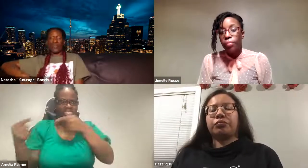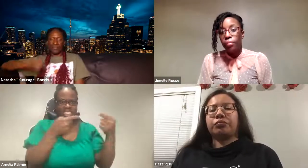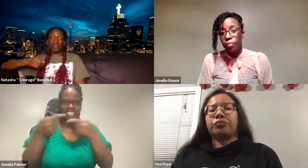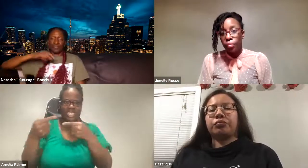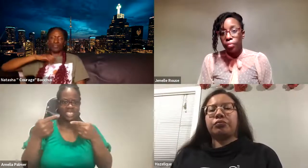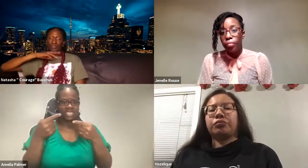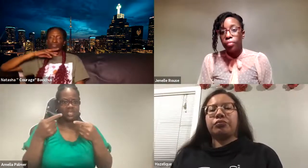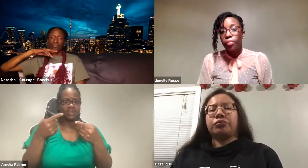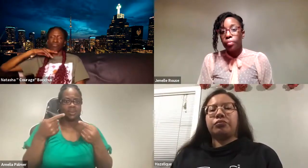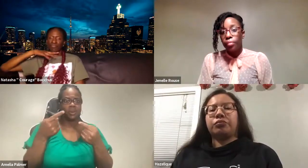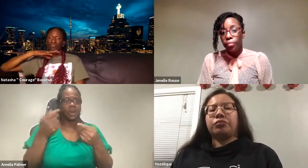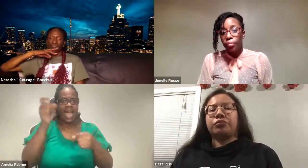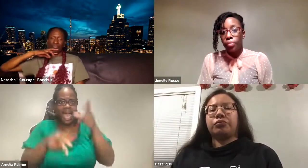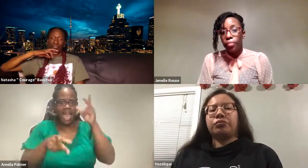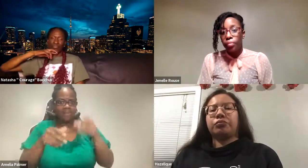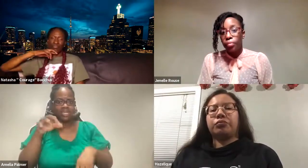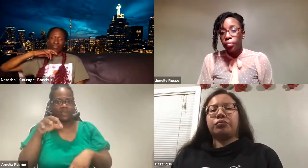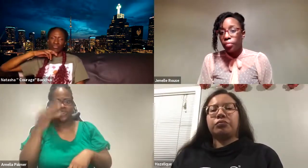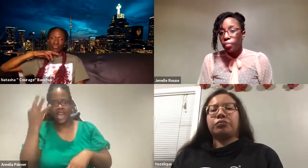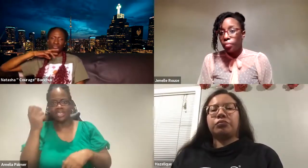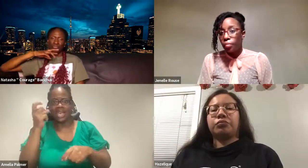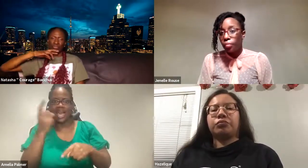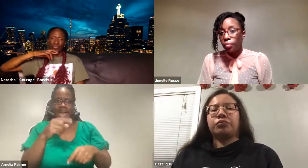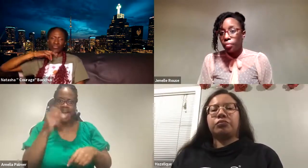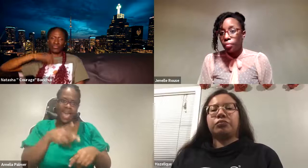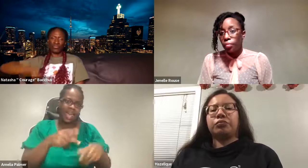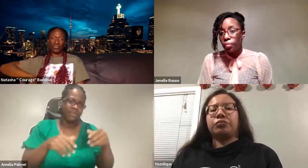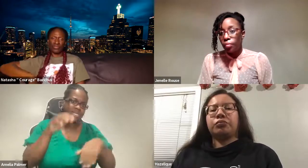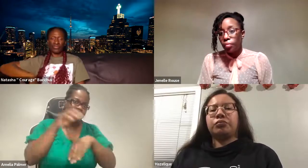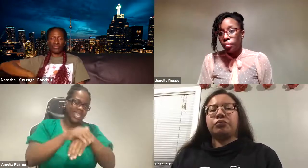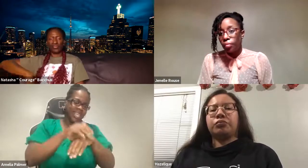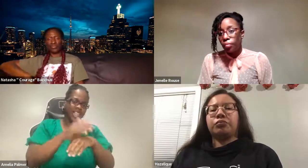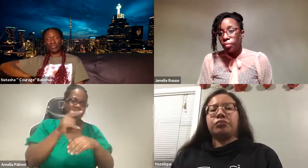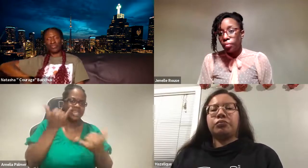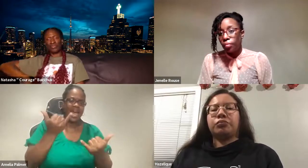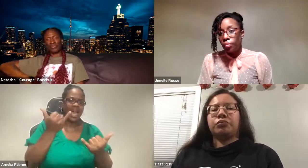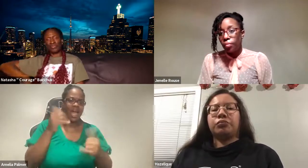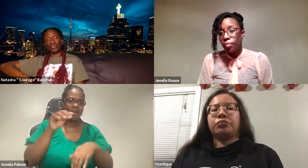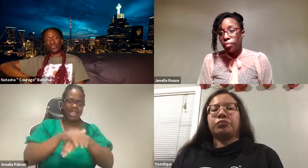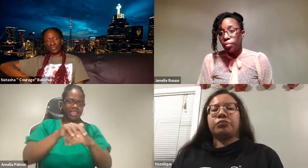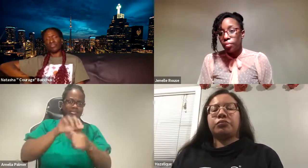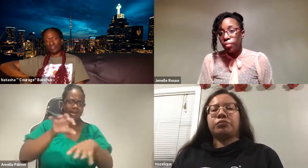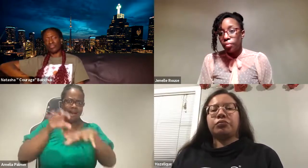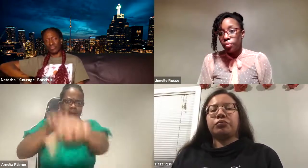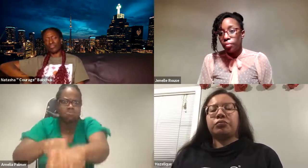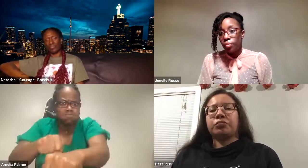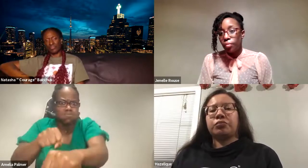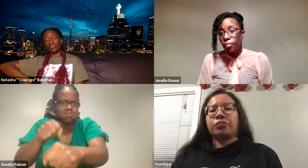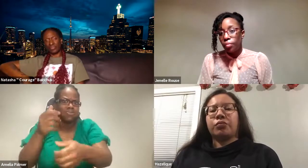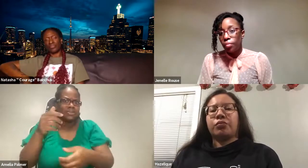and the conflict that's happening between the two languages -- we use both languages